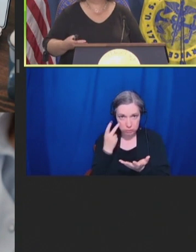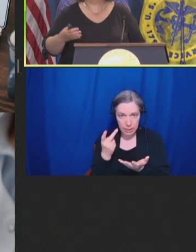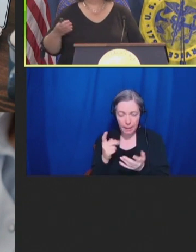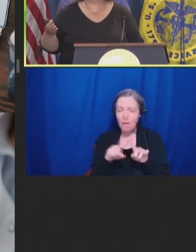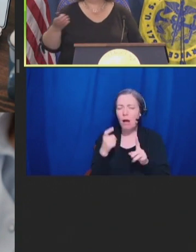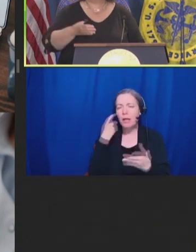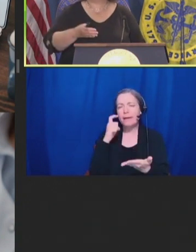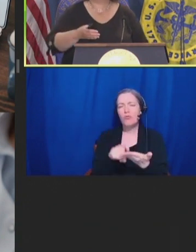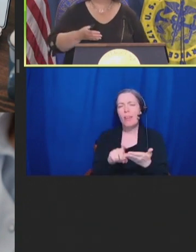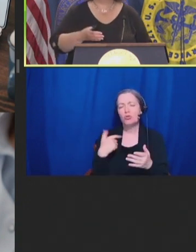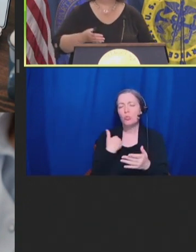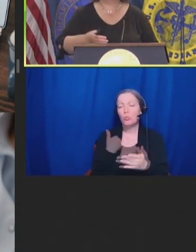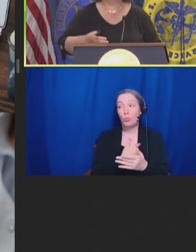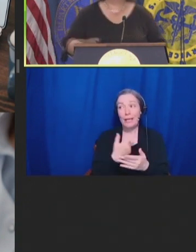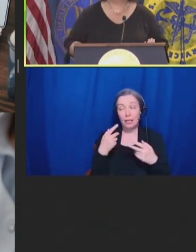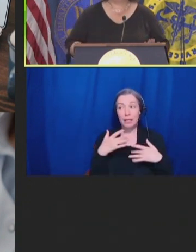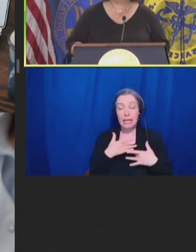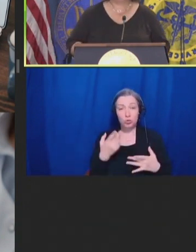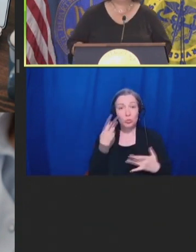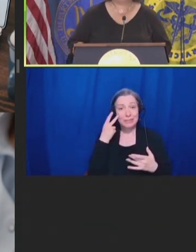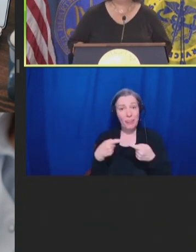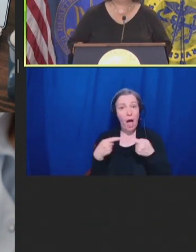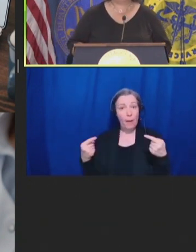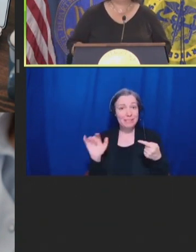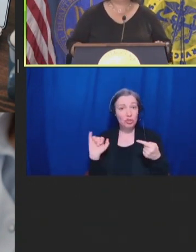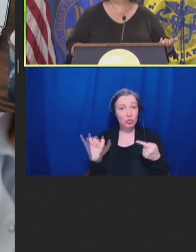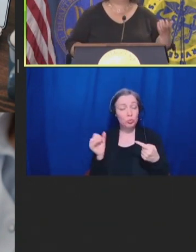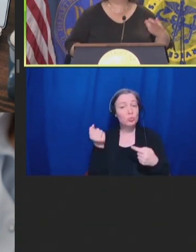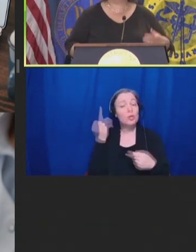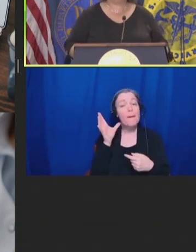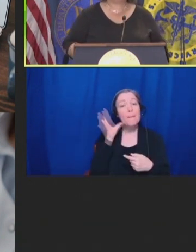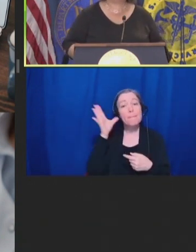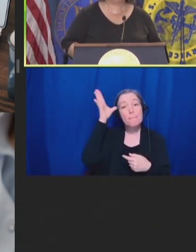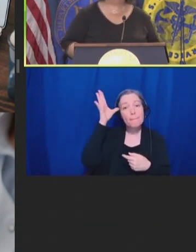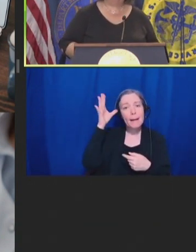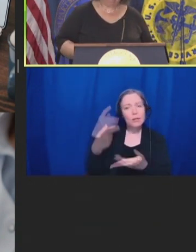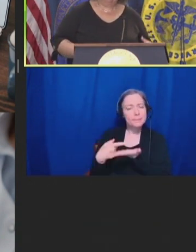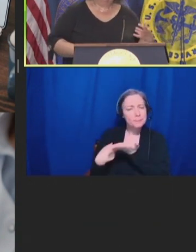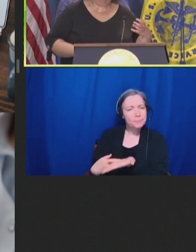seeing the opposite as well. Parents are having conversations around their rights to be -- to